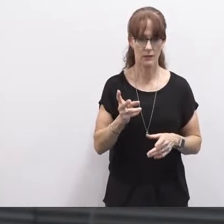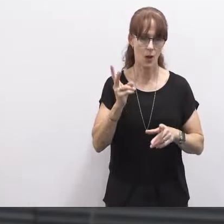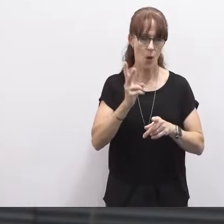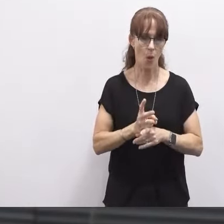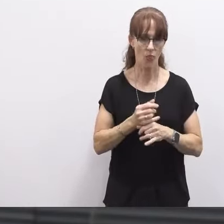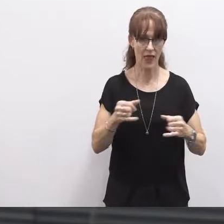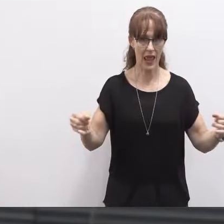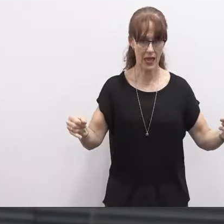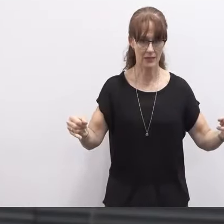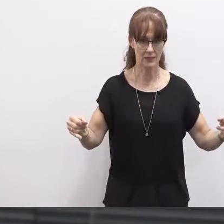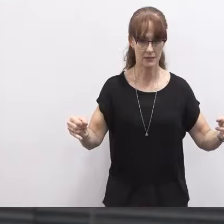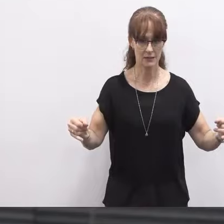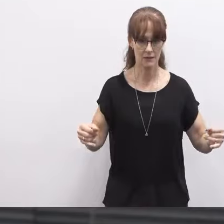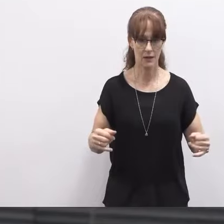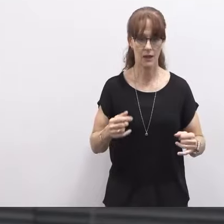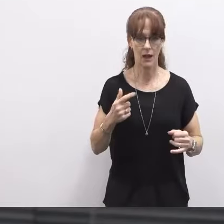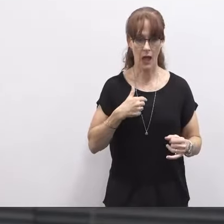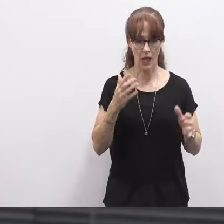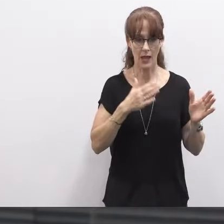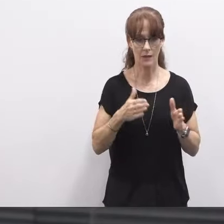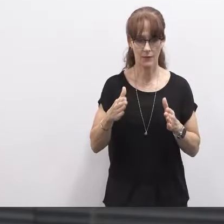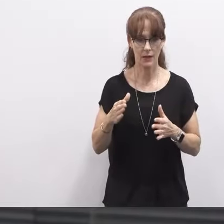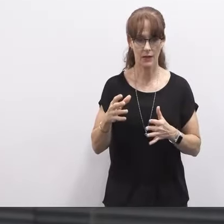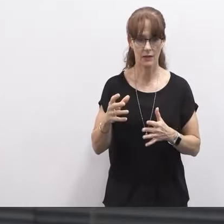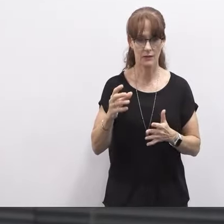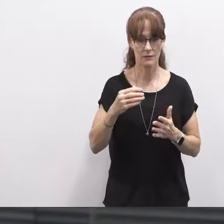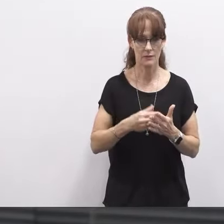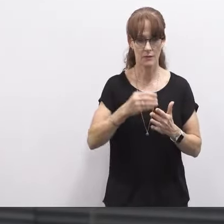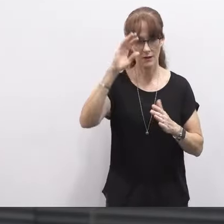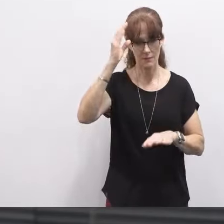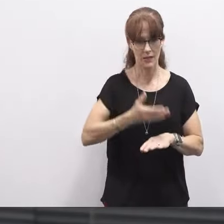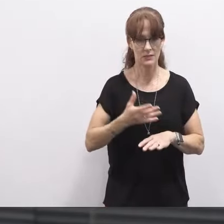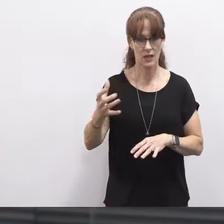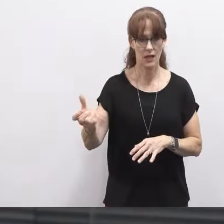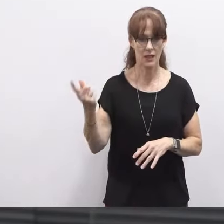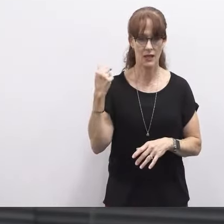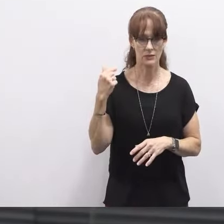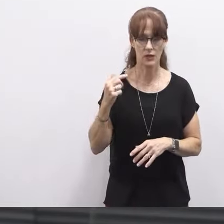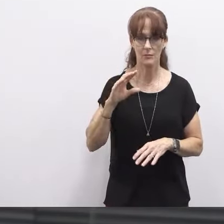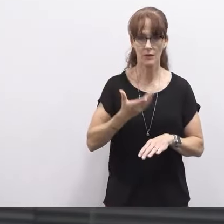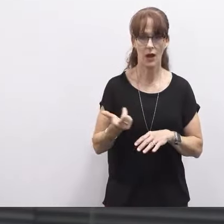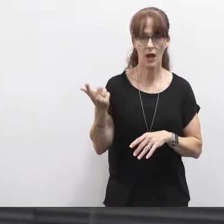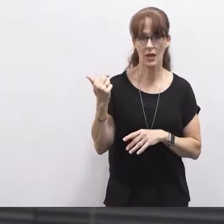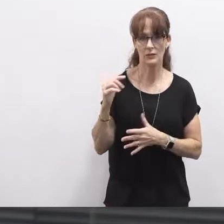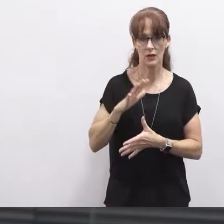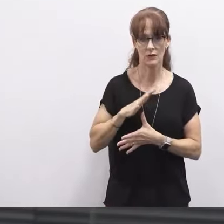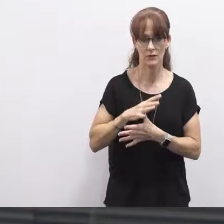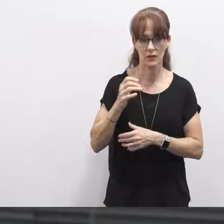But I am already planning to pull my son next year. I did pull my daughter last year as well from her senior year at Poly.